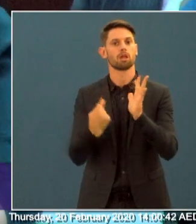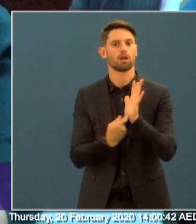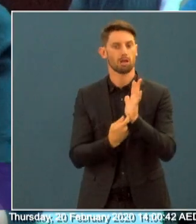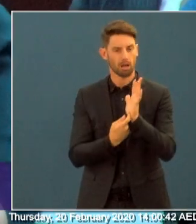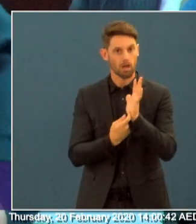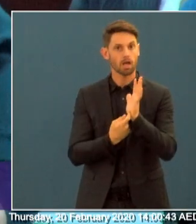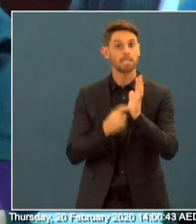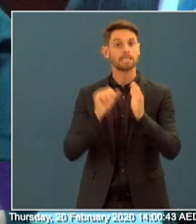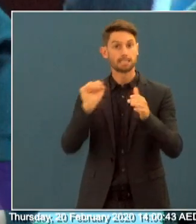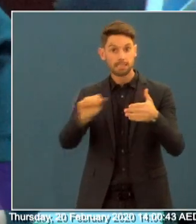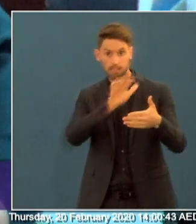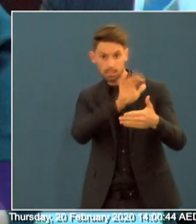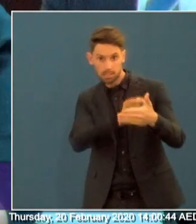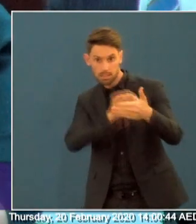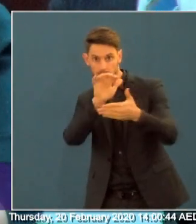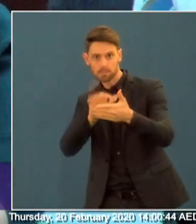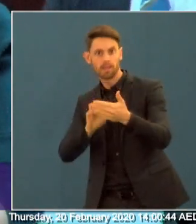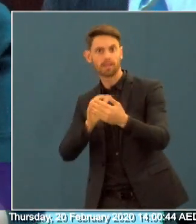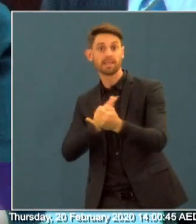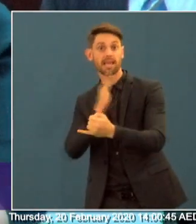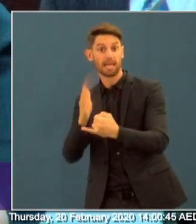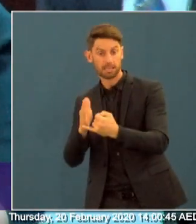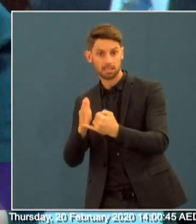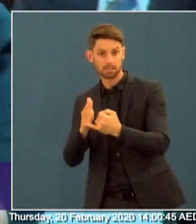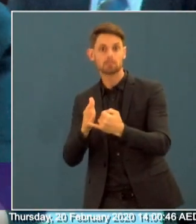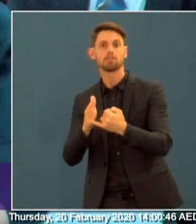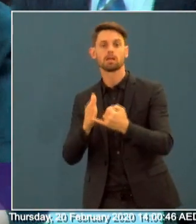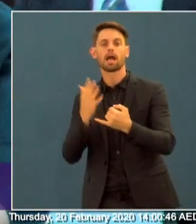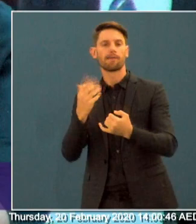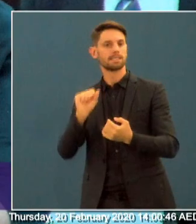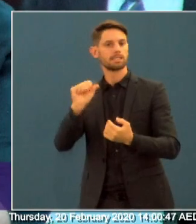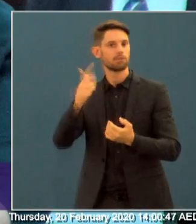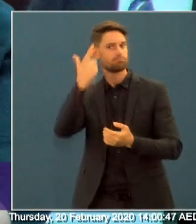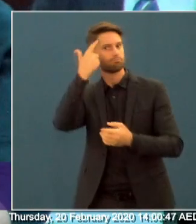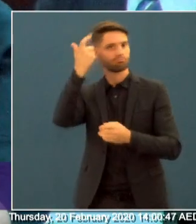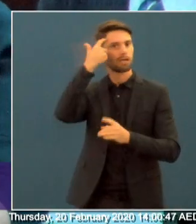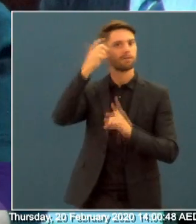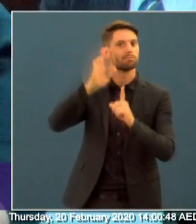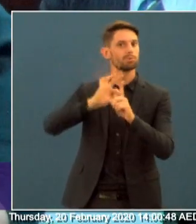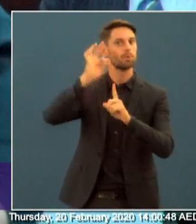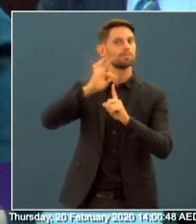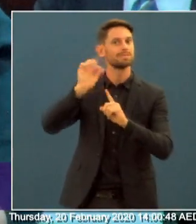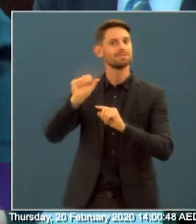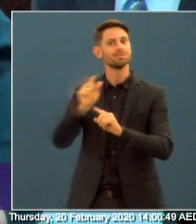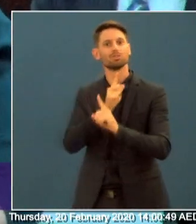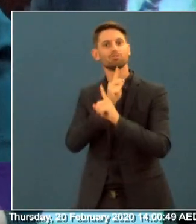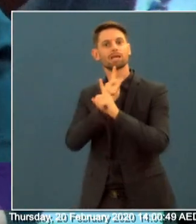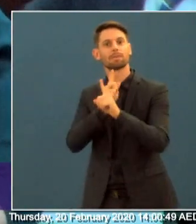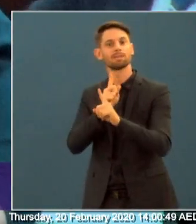So, Commissioners, you will find that starting at paragraph 207, on page 32 of the statement.